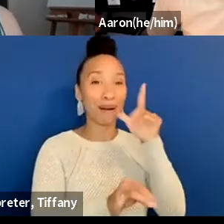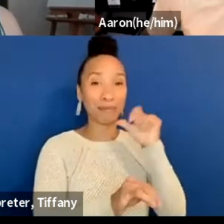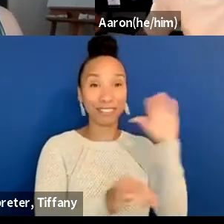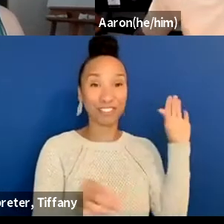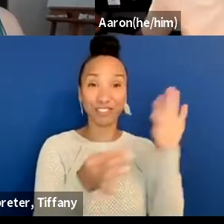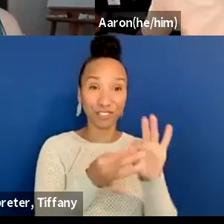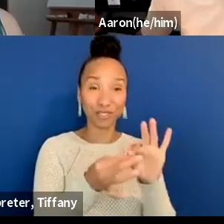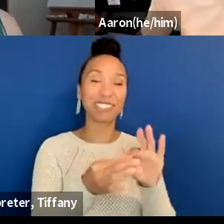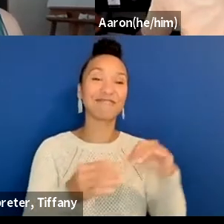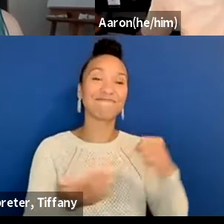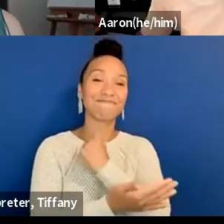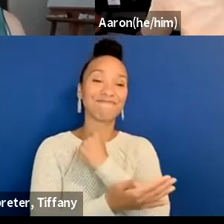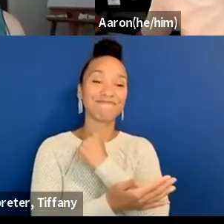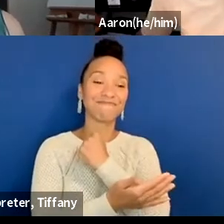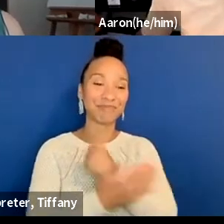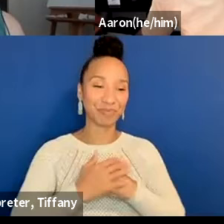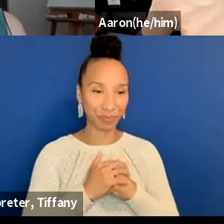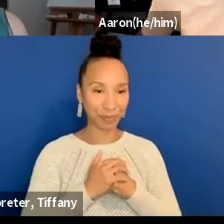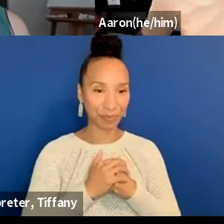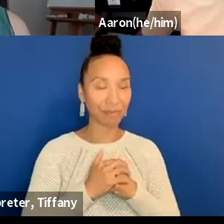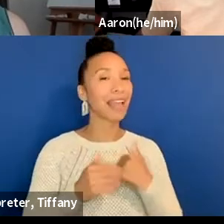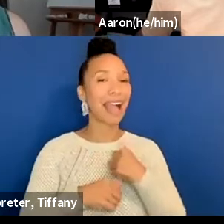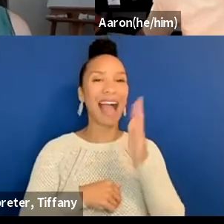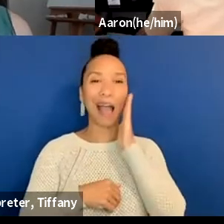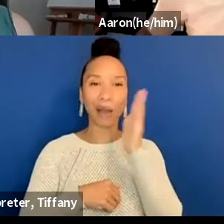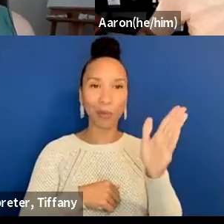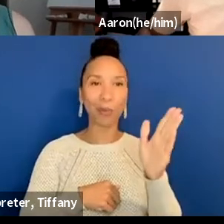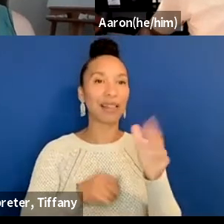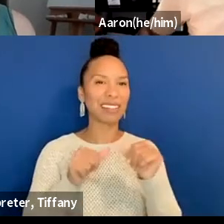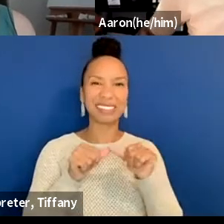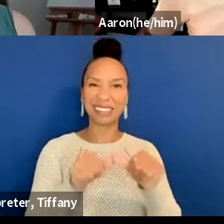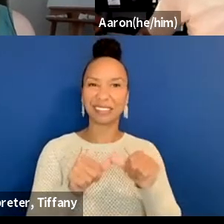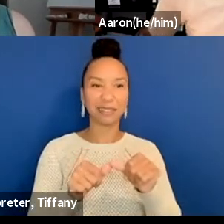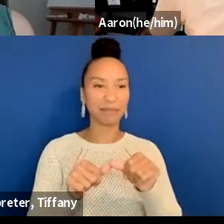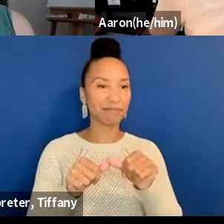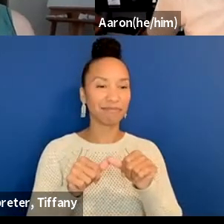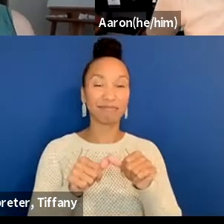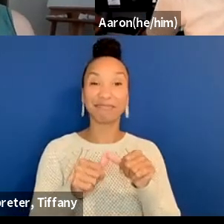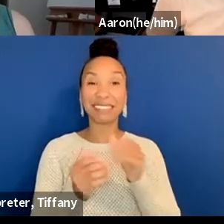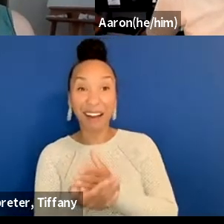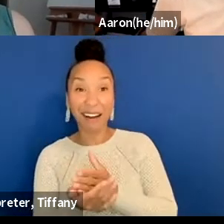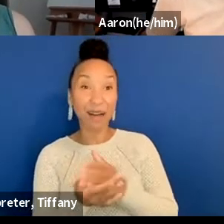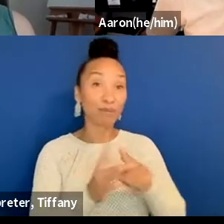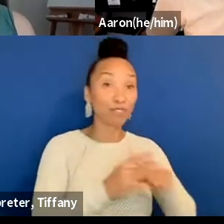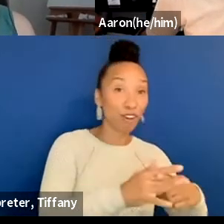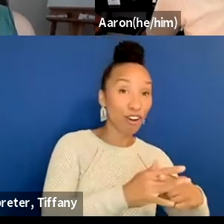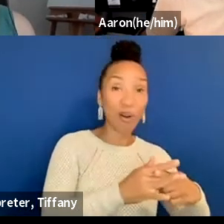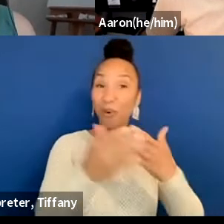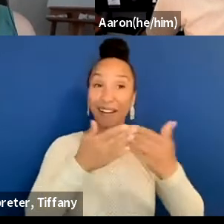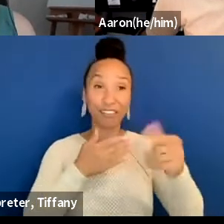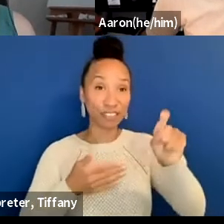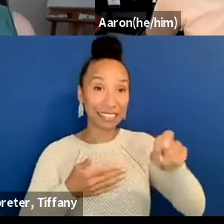Benjamin (they/them/elle): I love to follow up and i'm seeing the message in the chat about interpretation no problem i'll send.